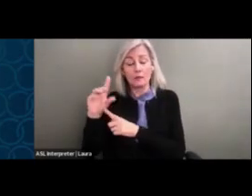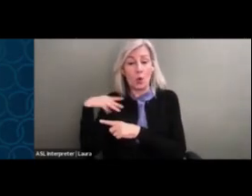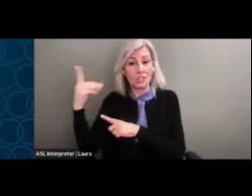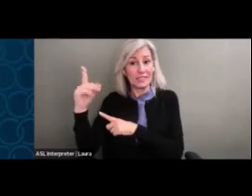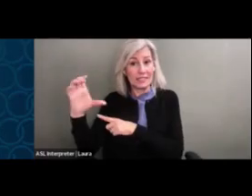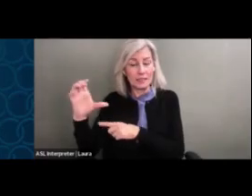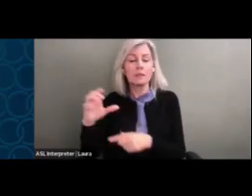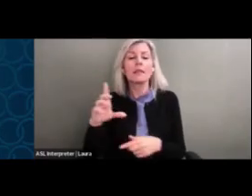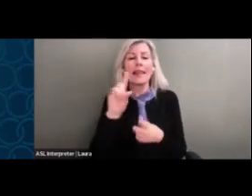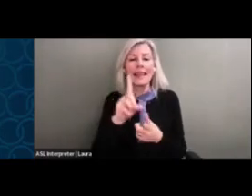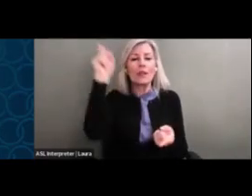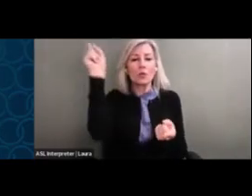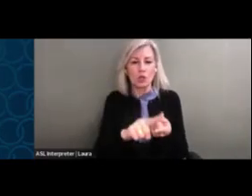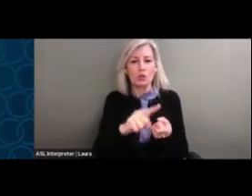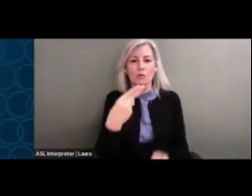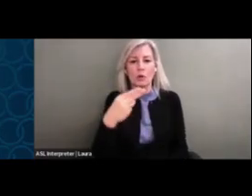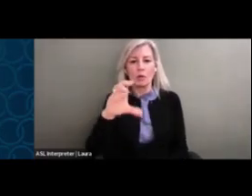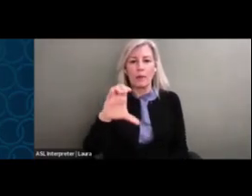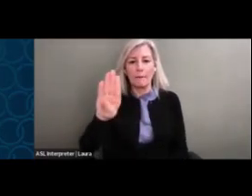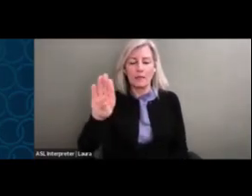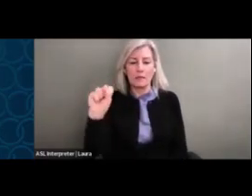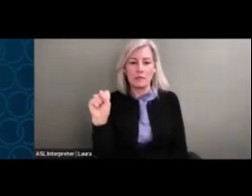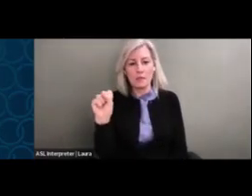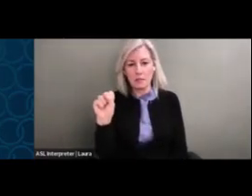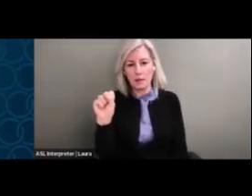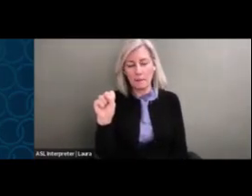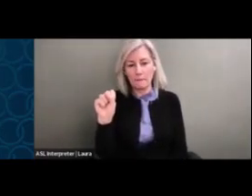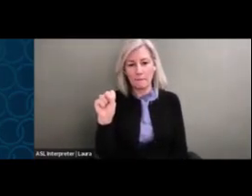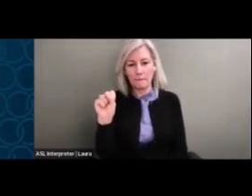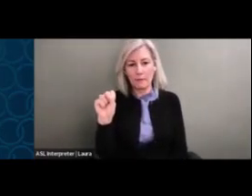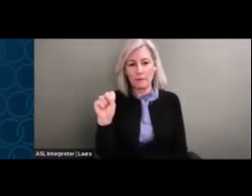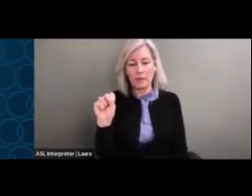but if you look and see, 51 states out of the 50 states